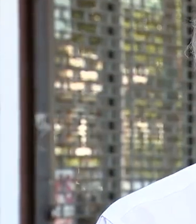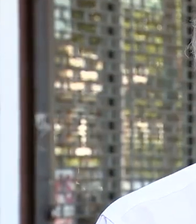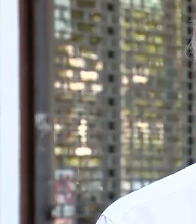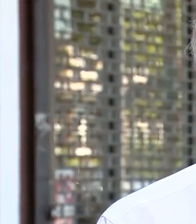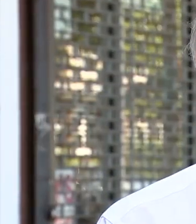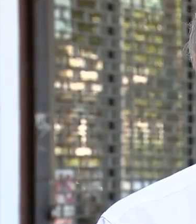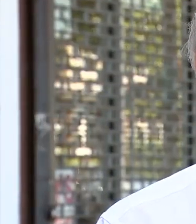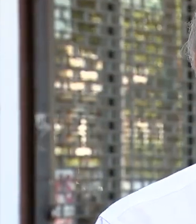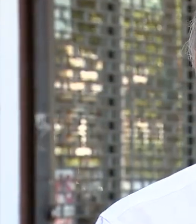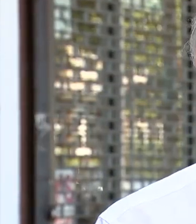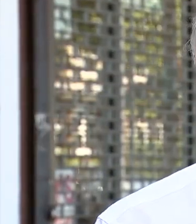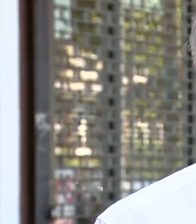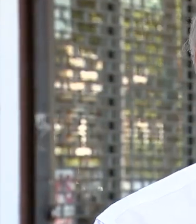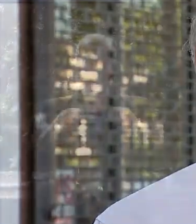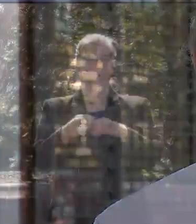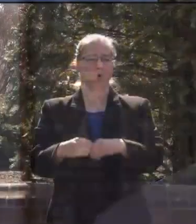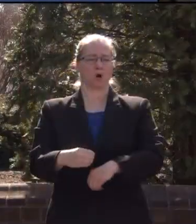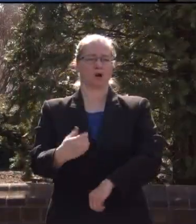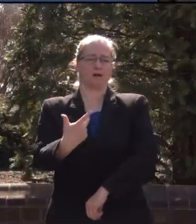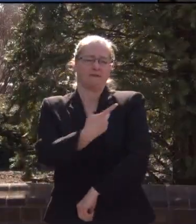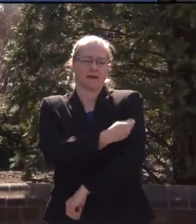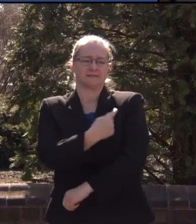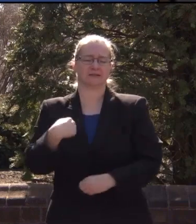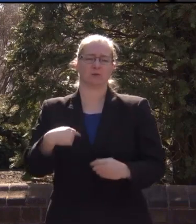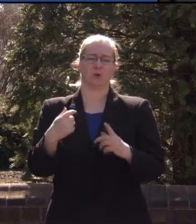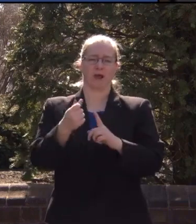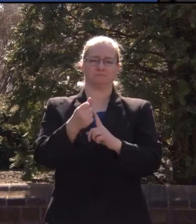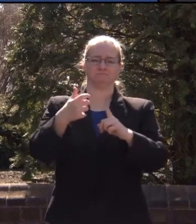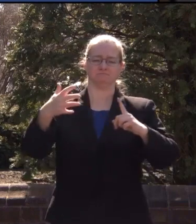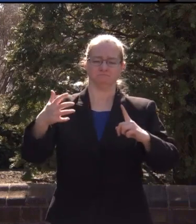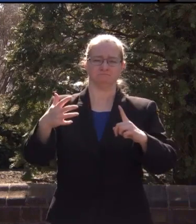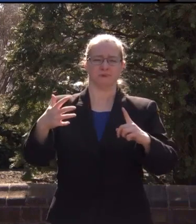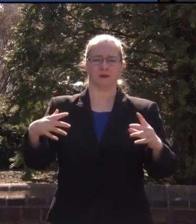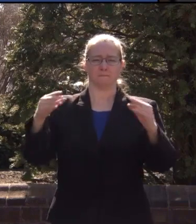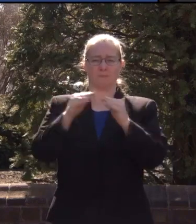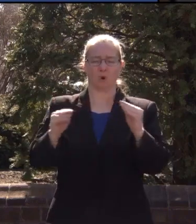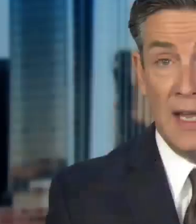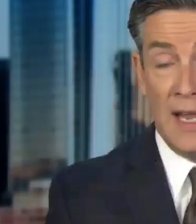HE WILL GIVE AN UPDATE ON VACCINATIONS FOR TEACHERS AND SCHOOL STAFF. THE GOVERNOR IS EXPECTED TO